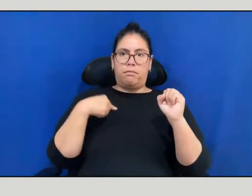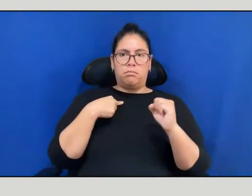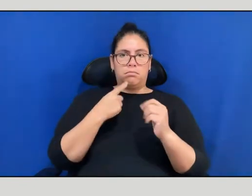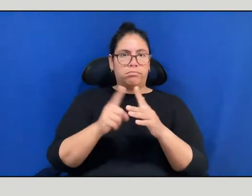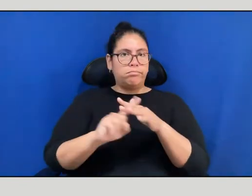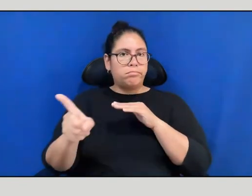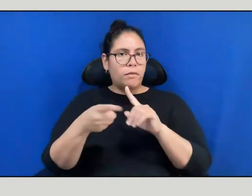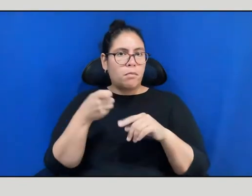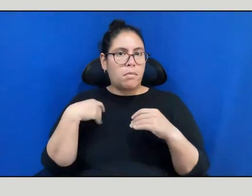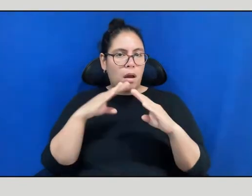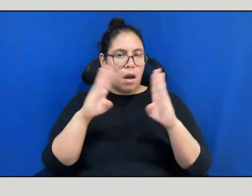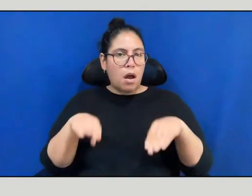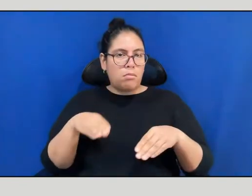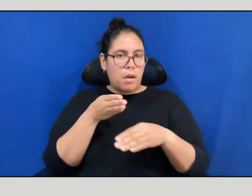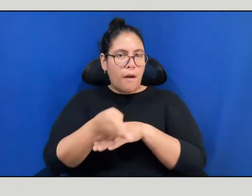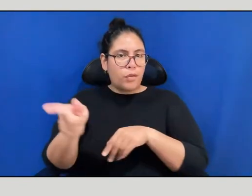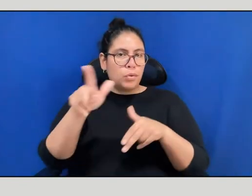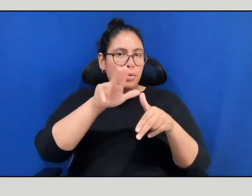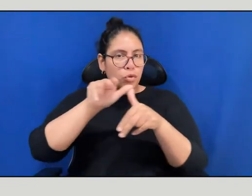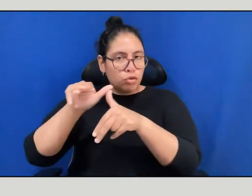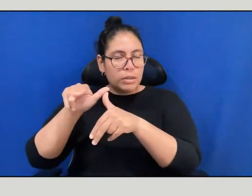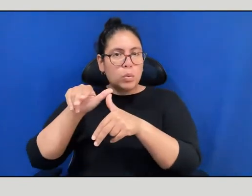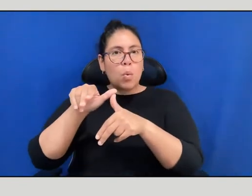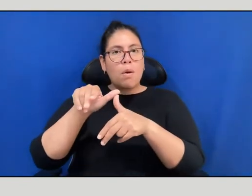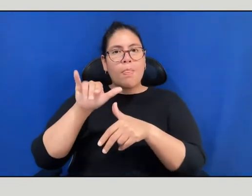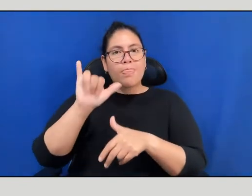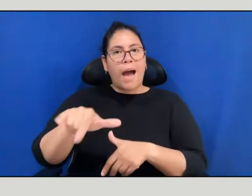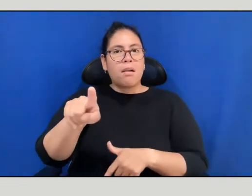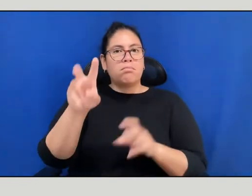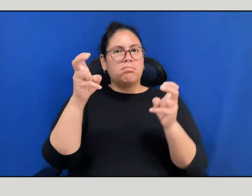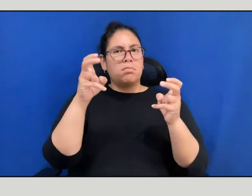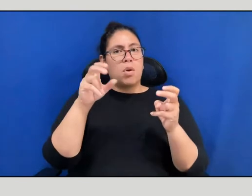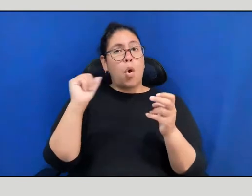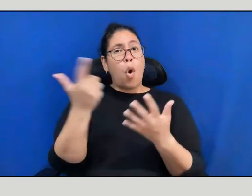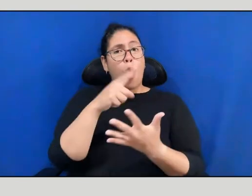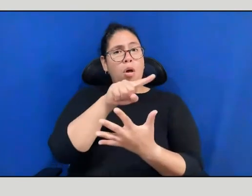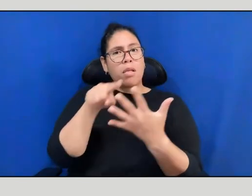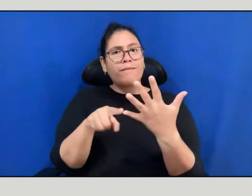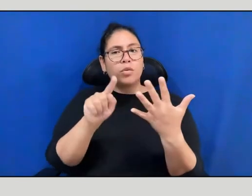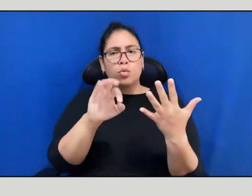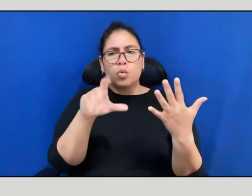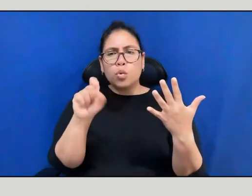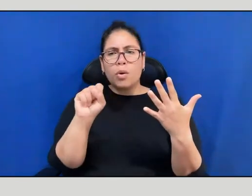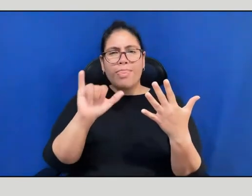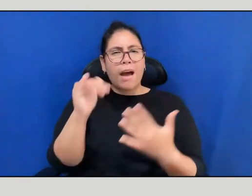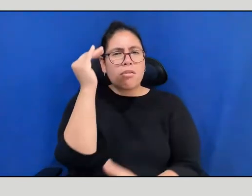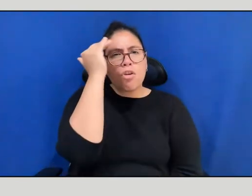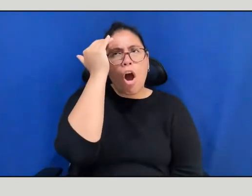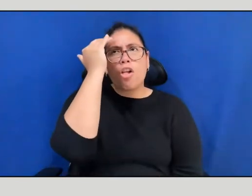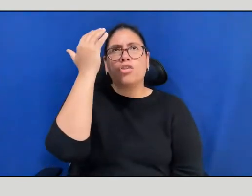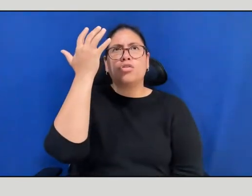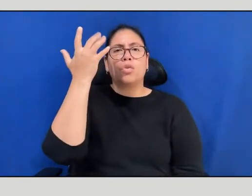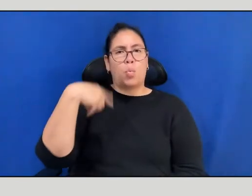that still we need in time of catastrophe. [Elizabeth] Yes, wow, wow.